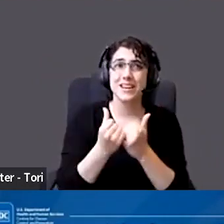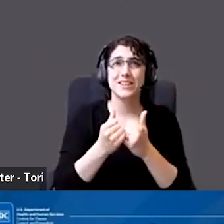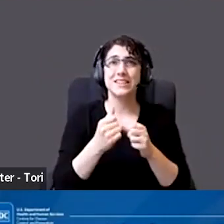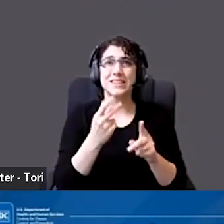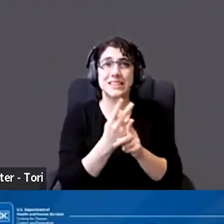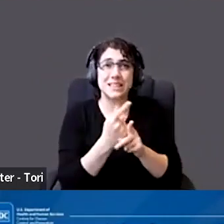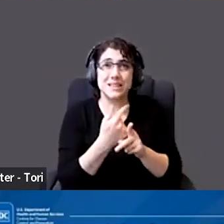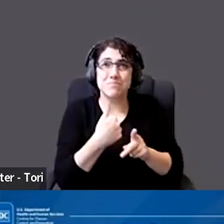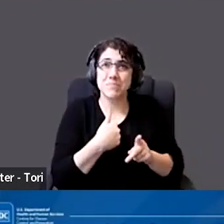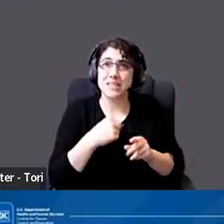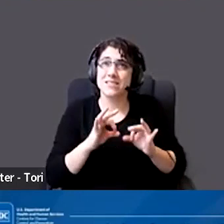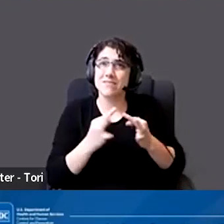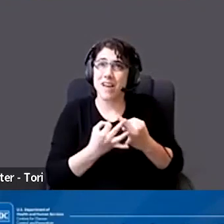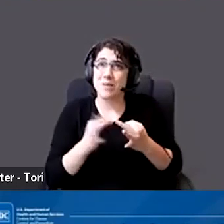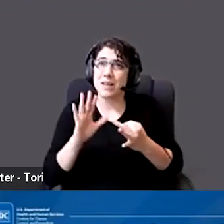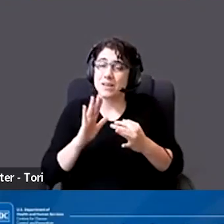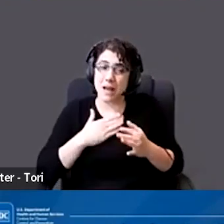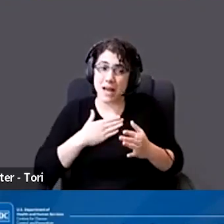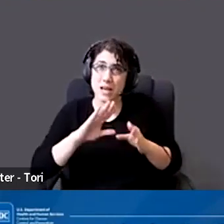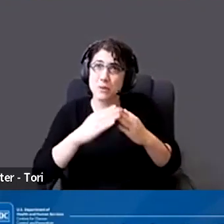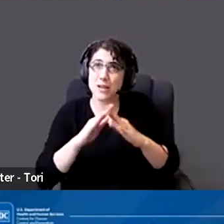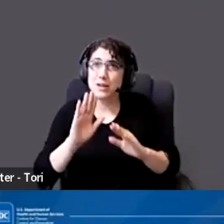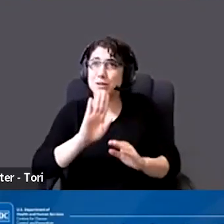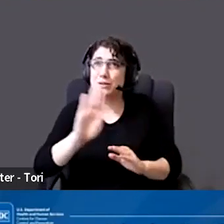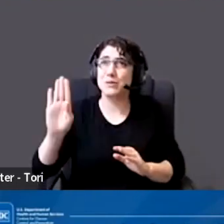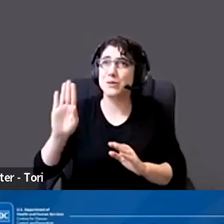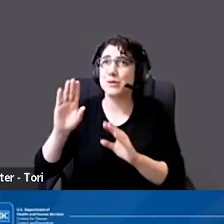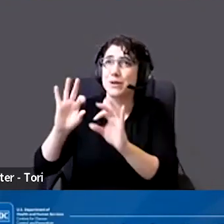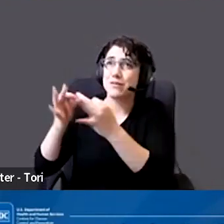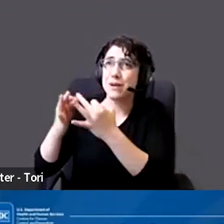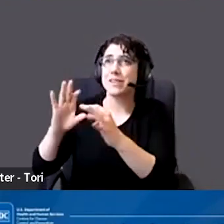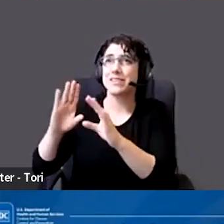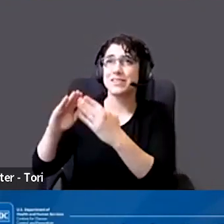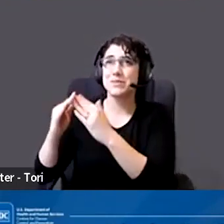and my community, and you, and your families, and your communities safe and healthy. Thank you for that.